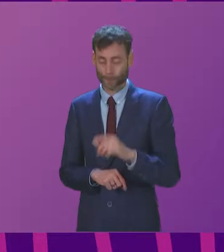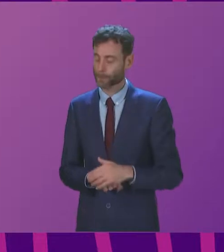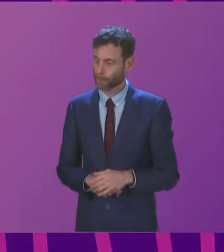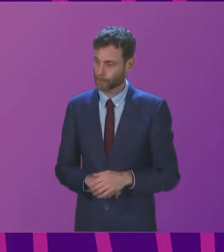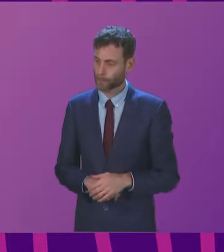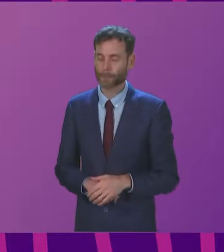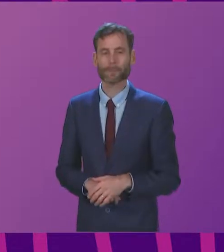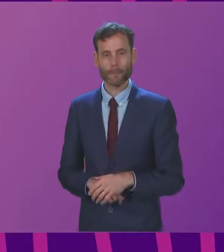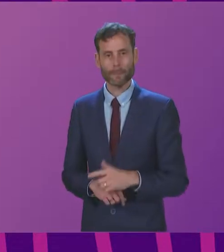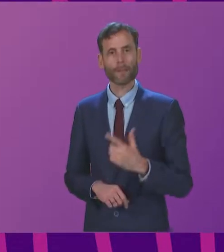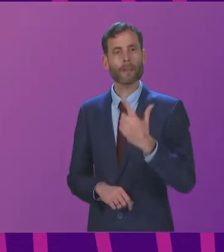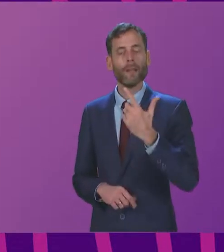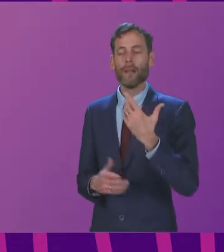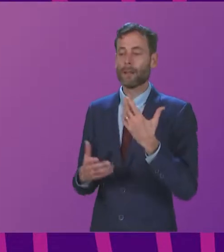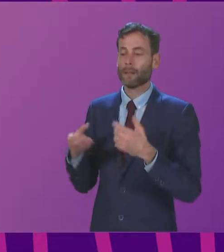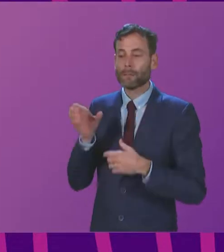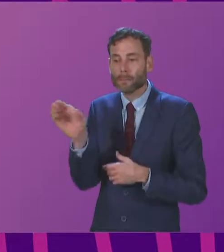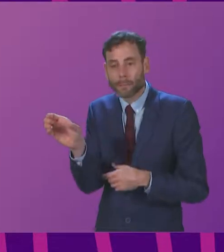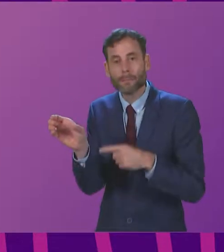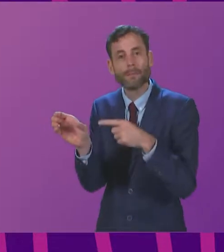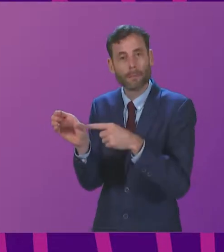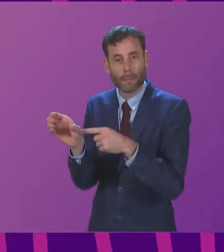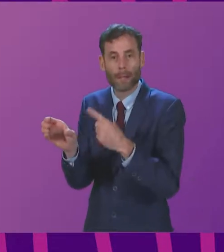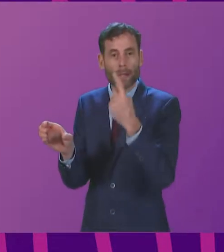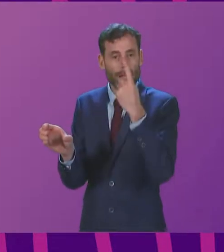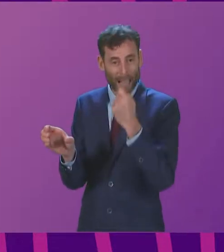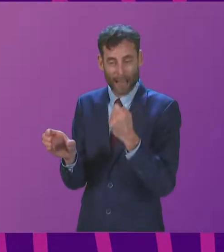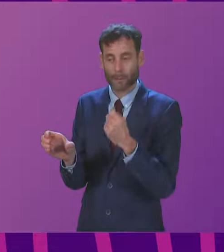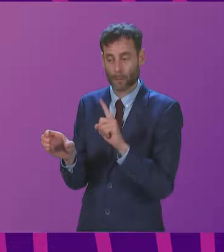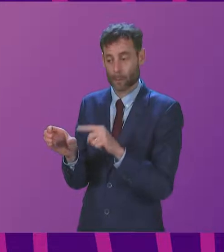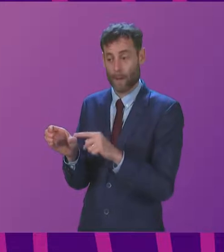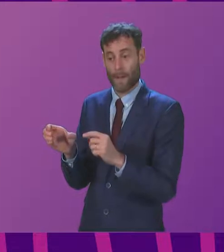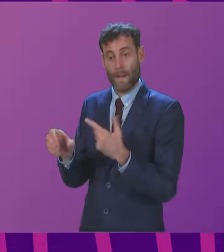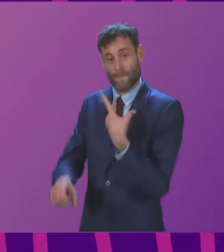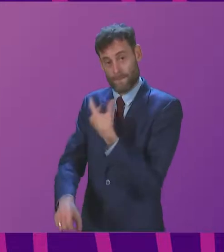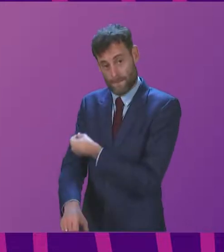or events that are covered by the scheme by showing either proof of vaccination, as now,